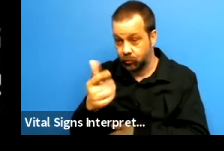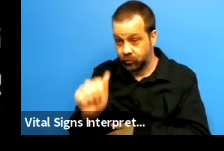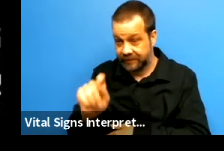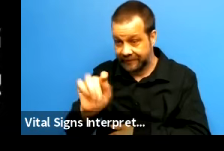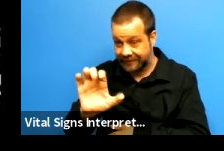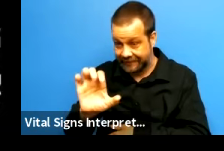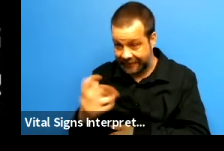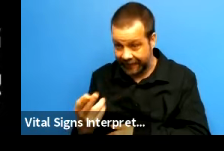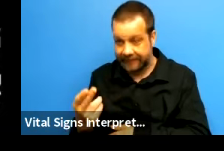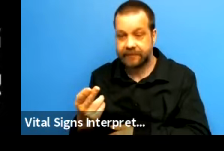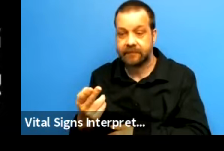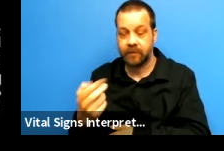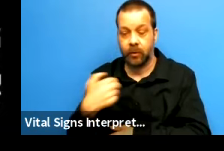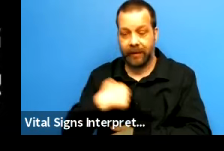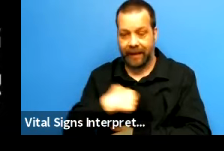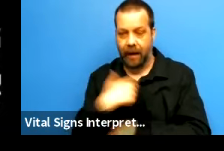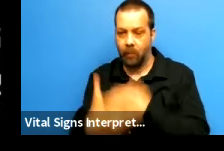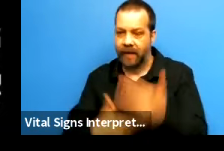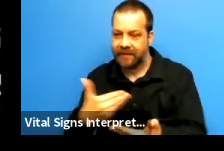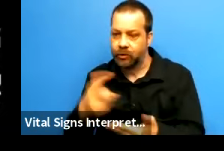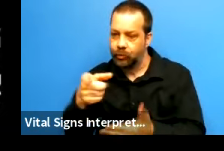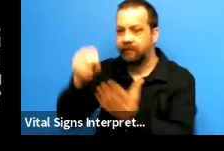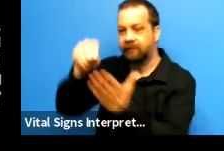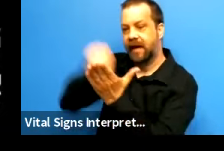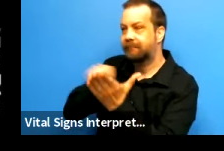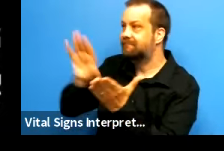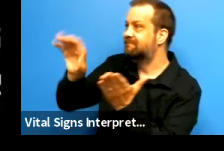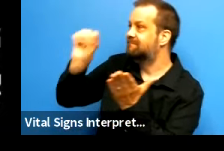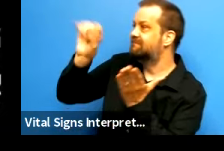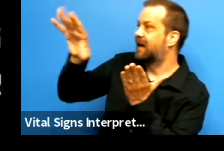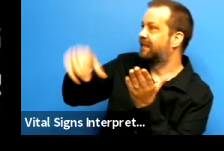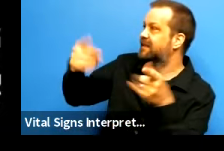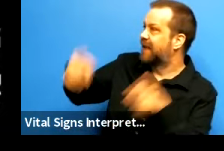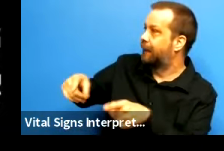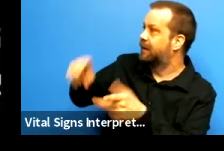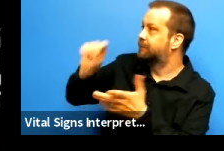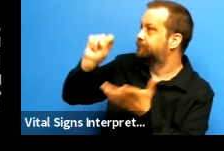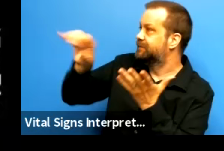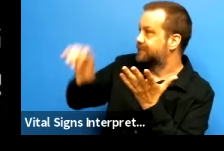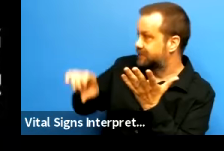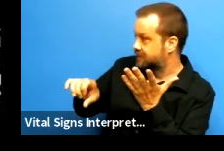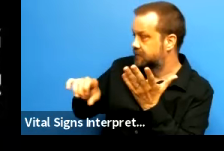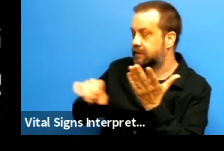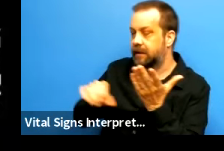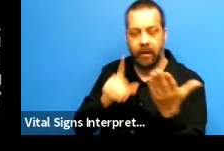and say here's what's going on and it was a very much in alignment with the policies.